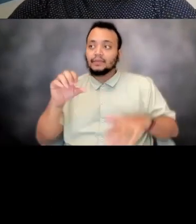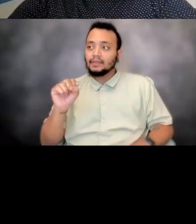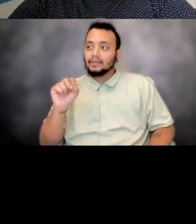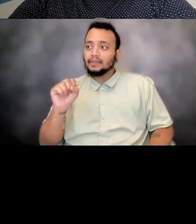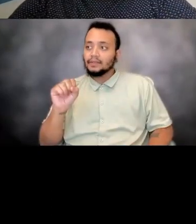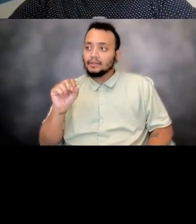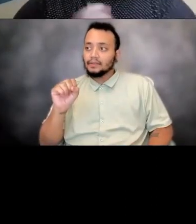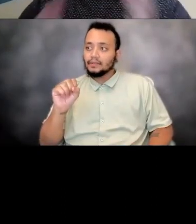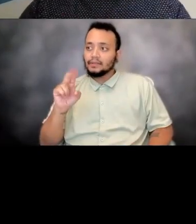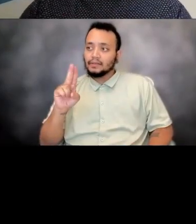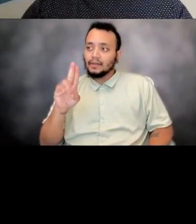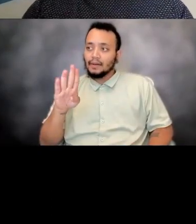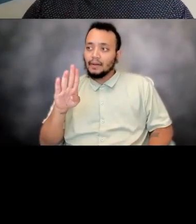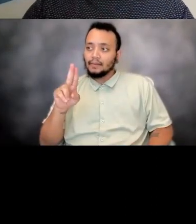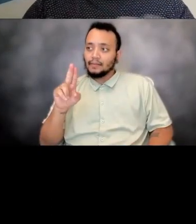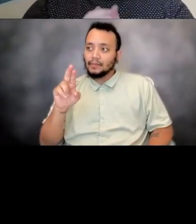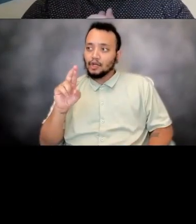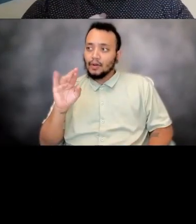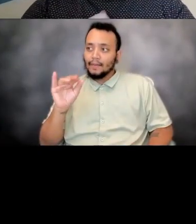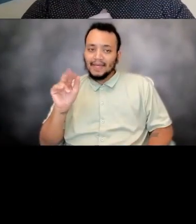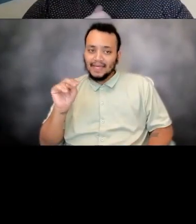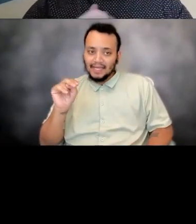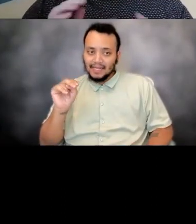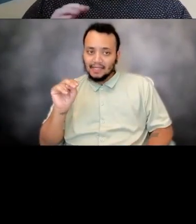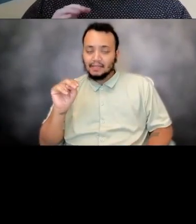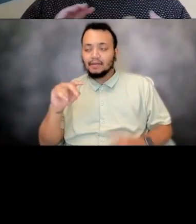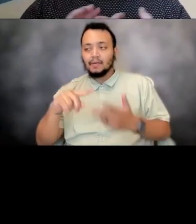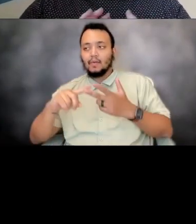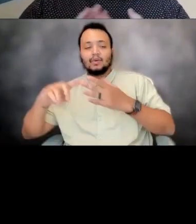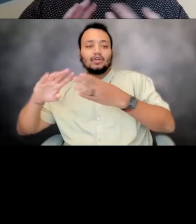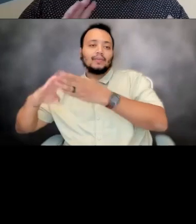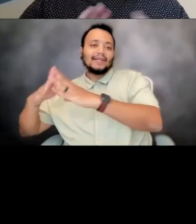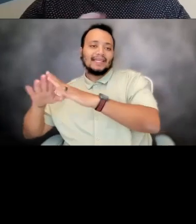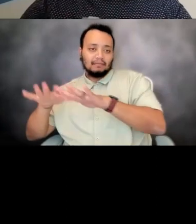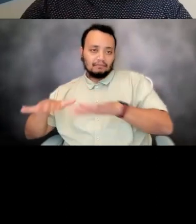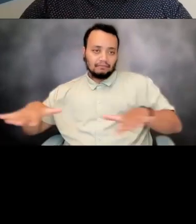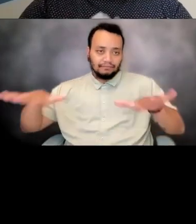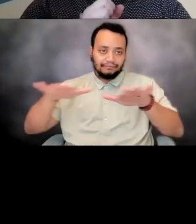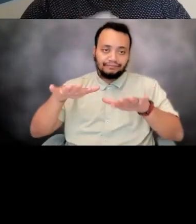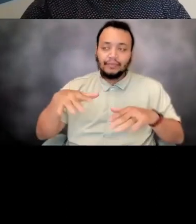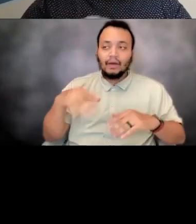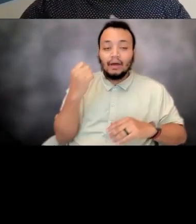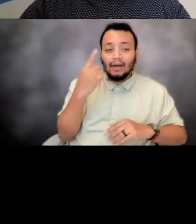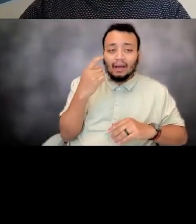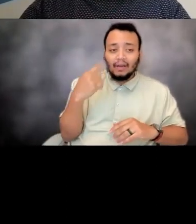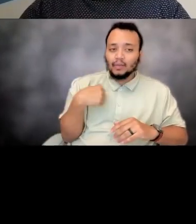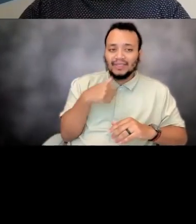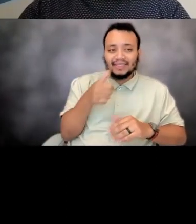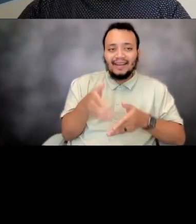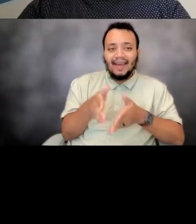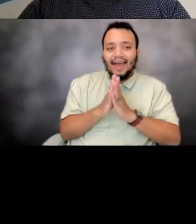that we didn't ask if folks were from reservations or tribal lands, tribal nations,